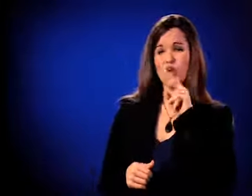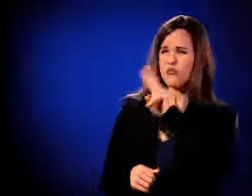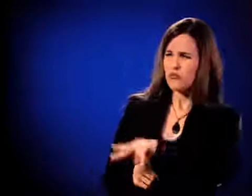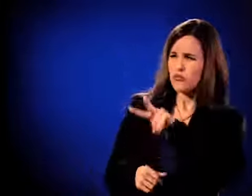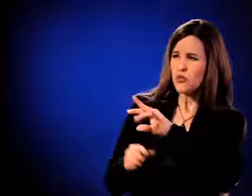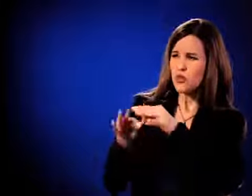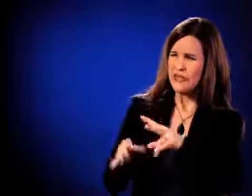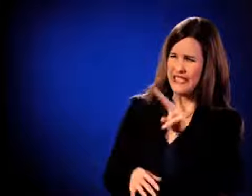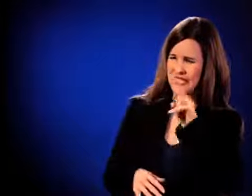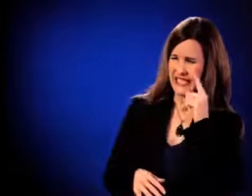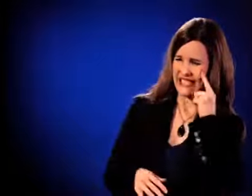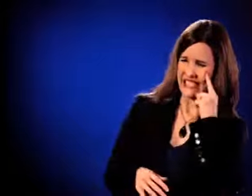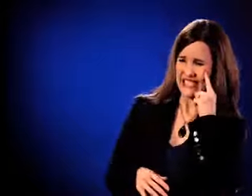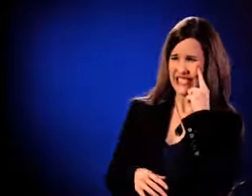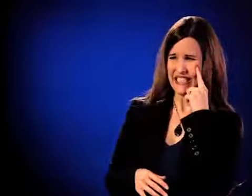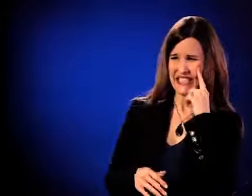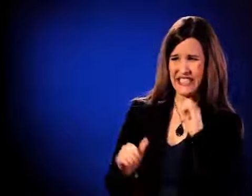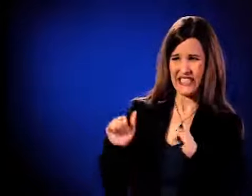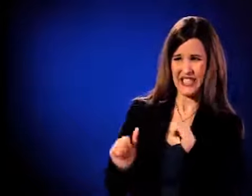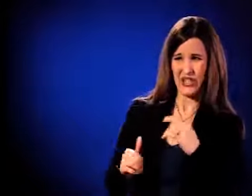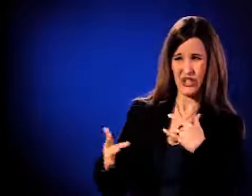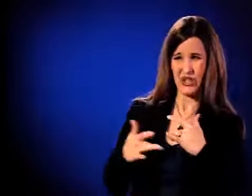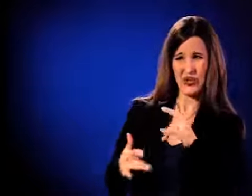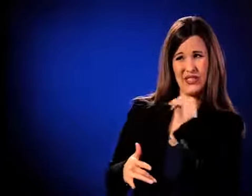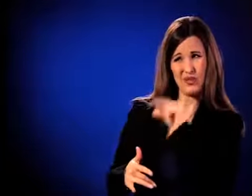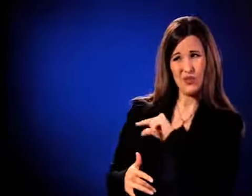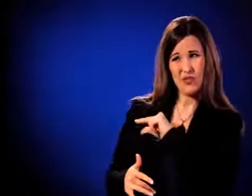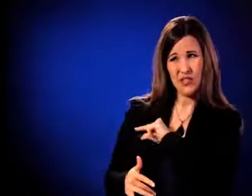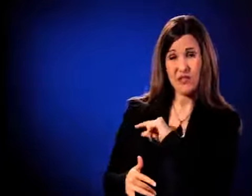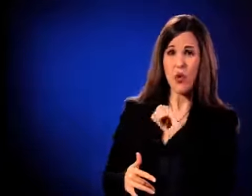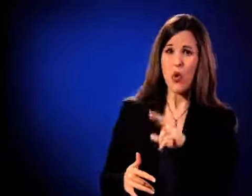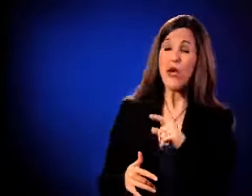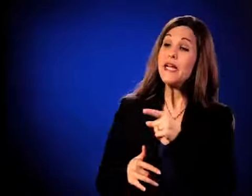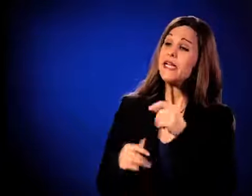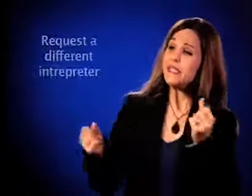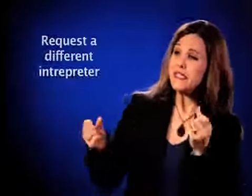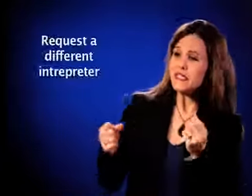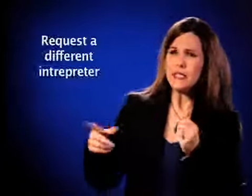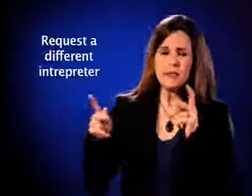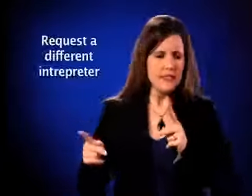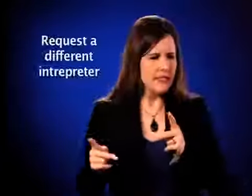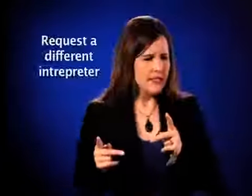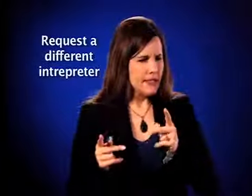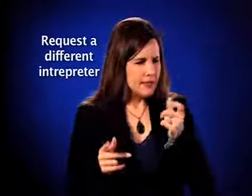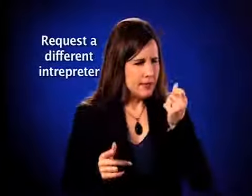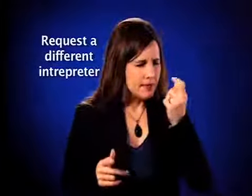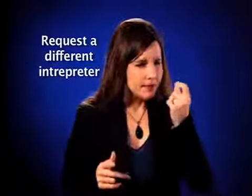If you don't think the interpreter has the necessary skills or you find it difficult to communicate with the person,